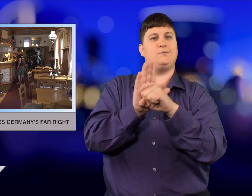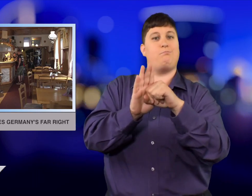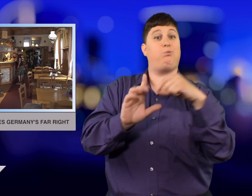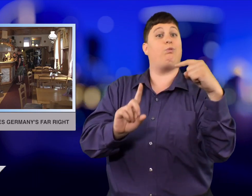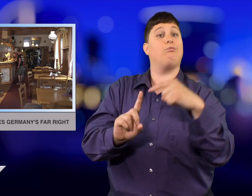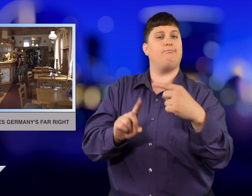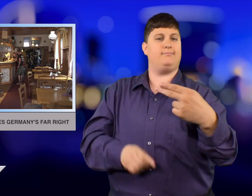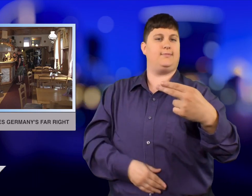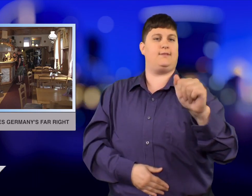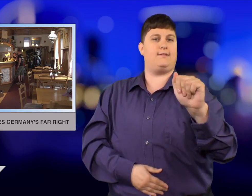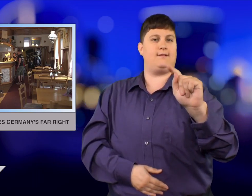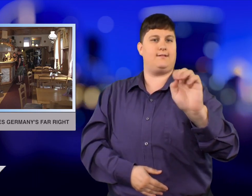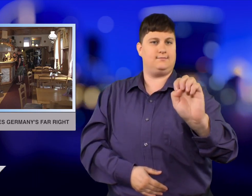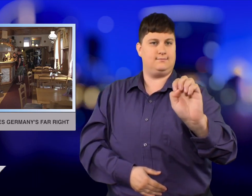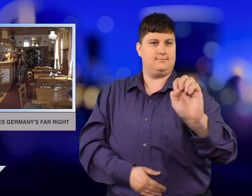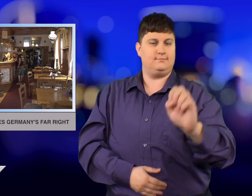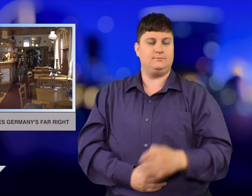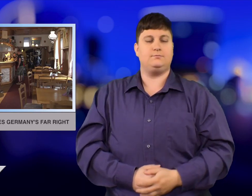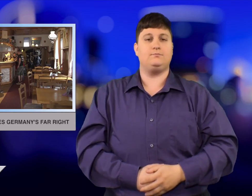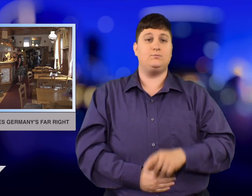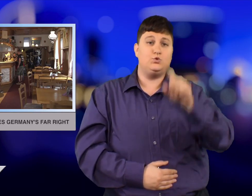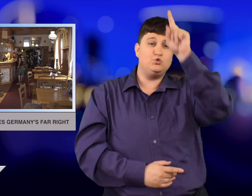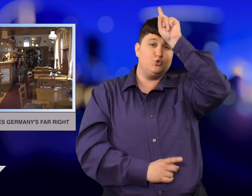and so are symbols of hate.